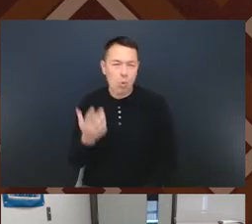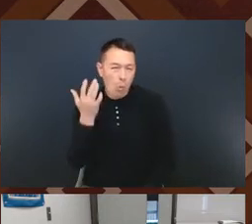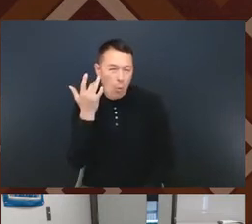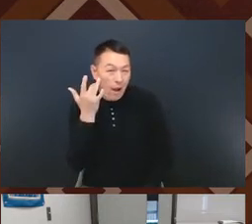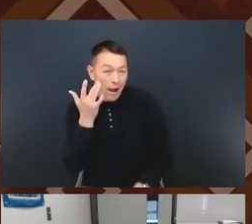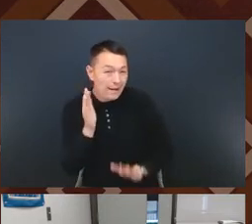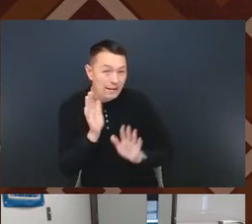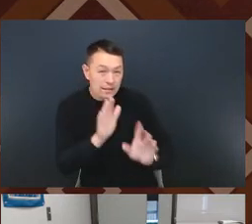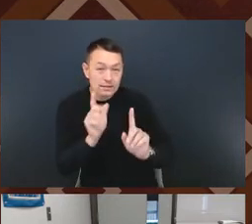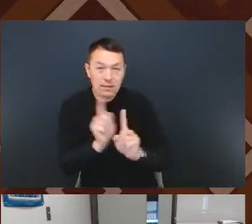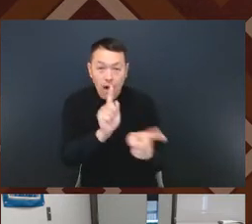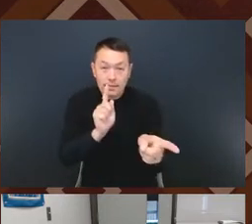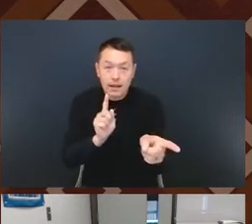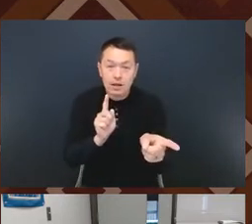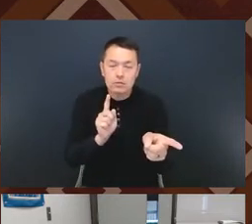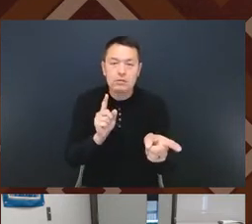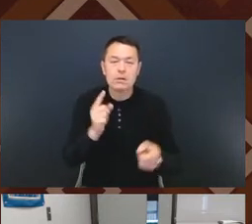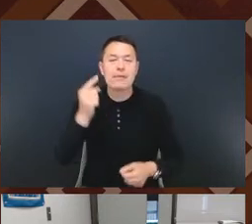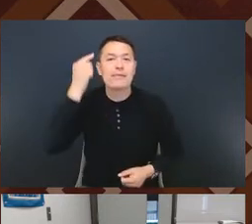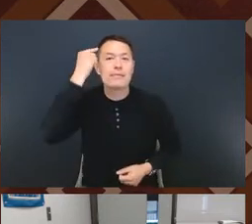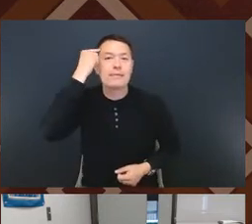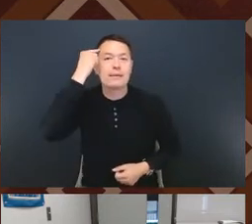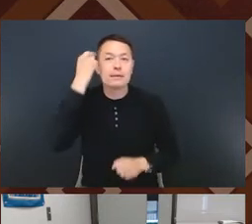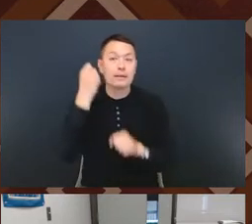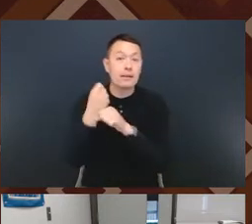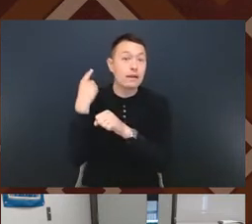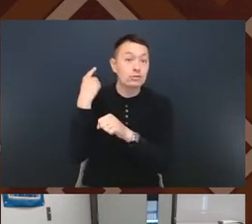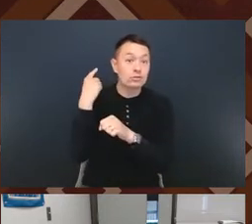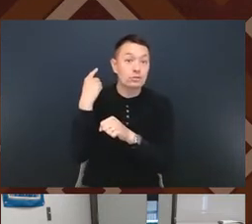I think back last year, we're all in the throes of